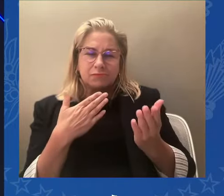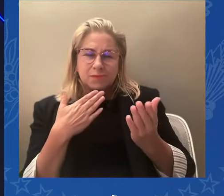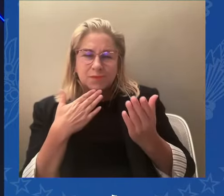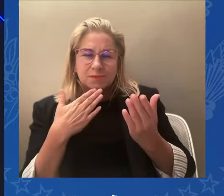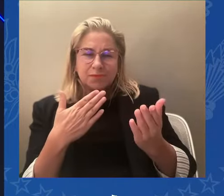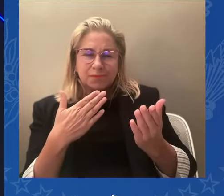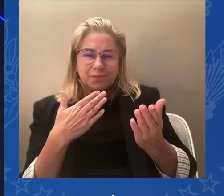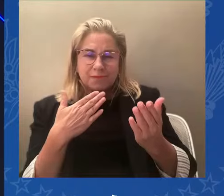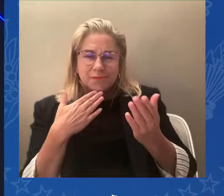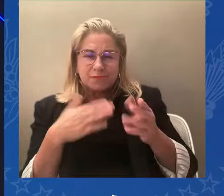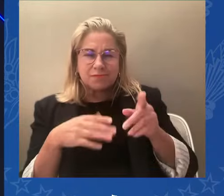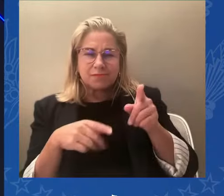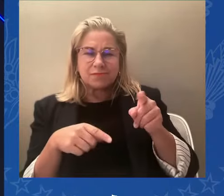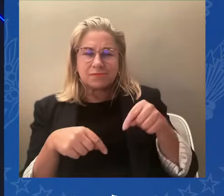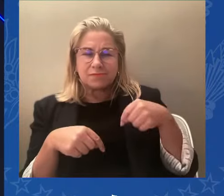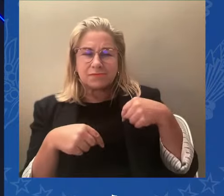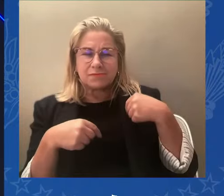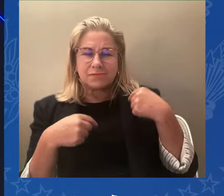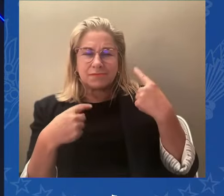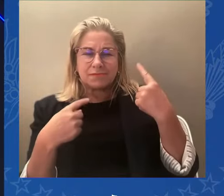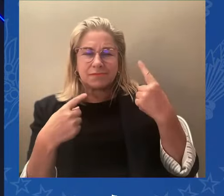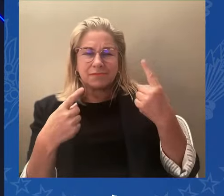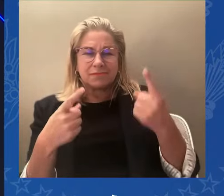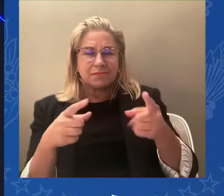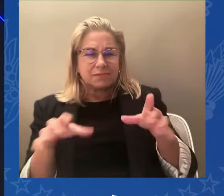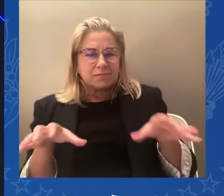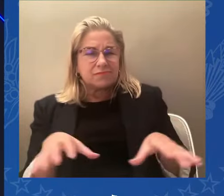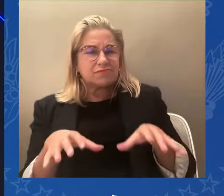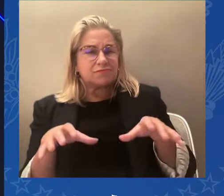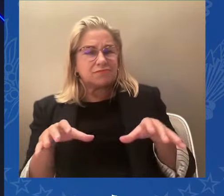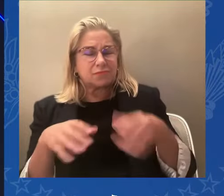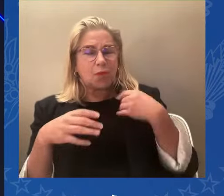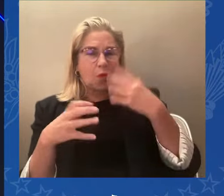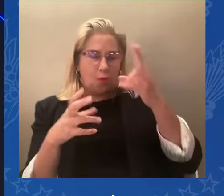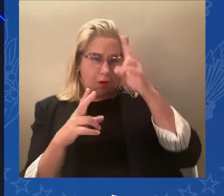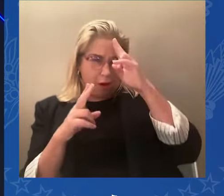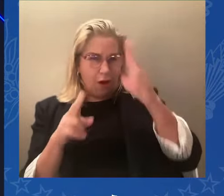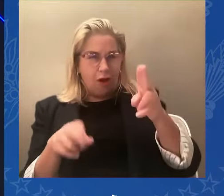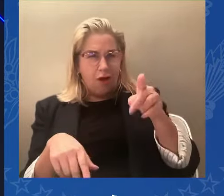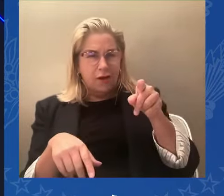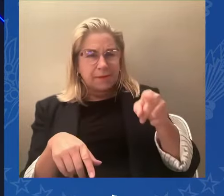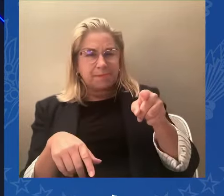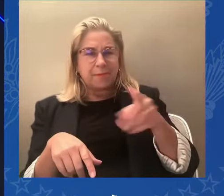We want to honor him and thank him for helping to amplify black voices